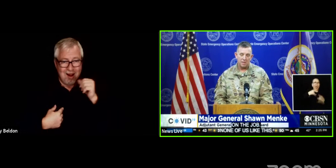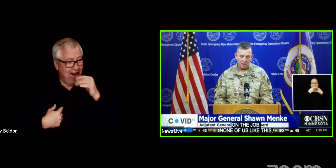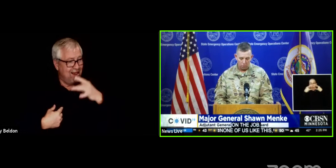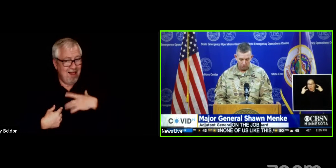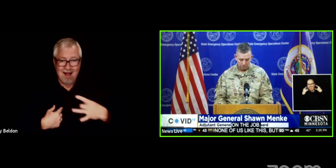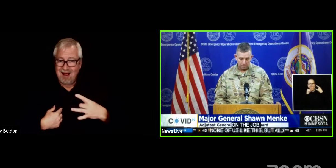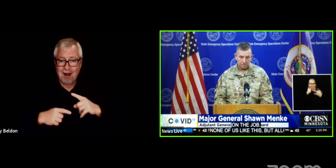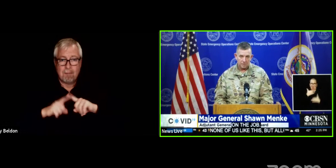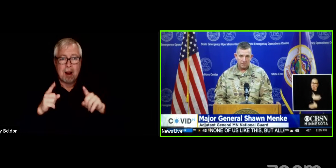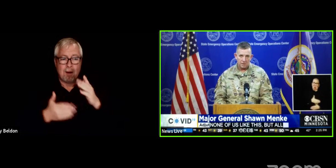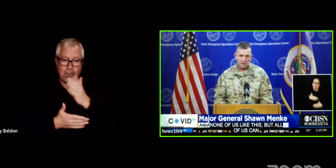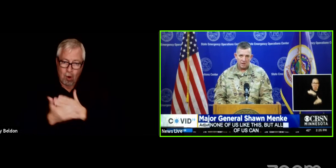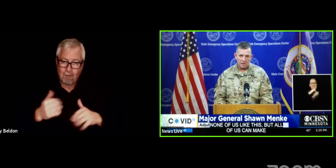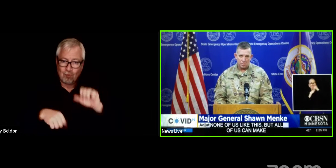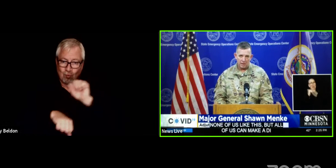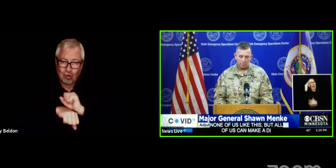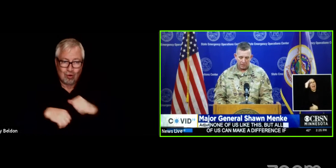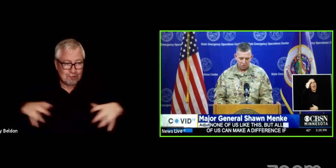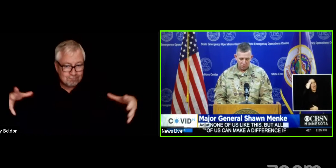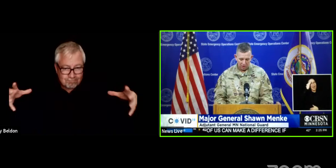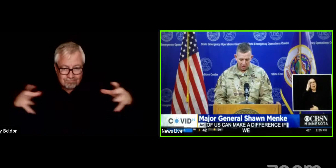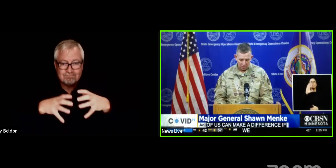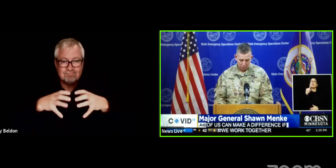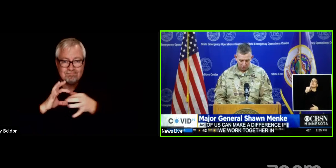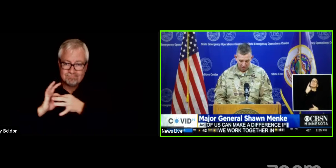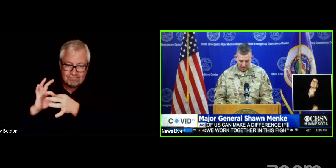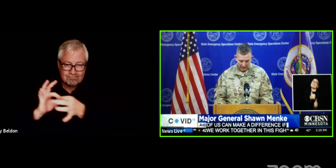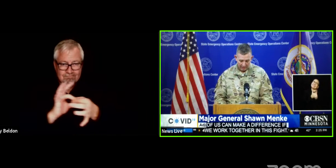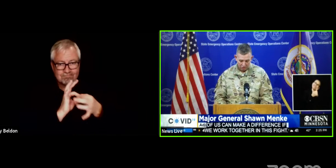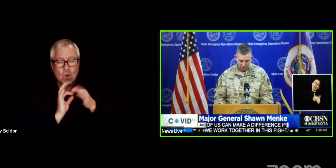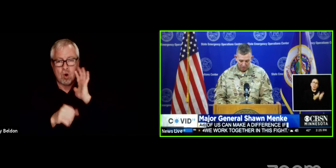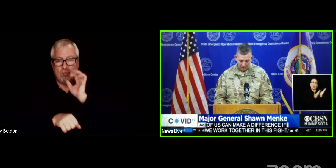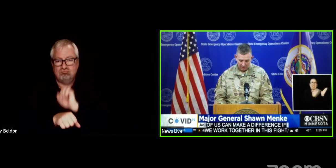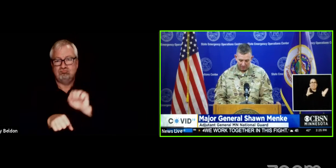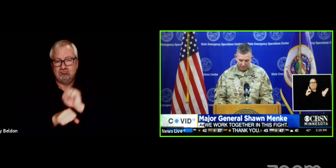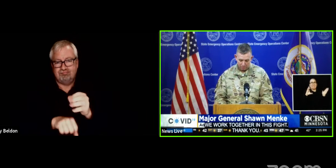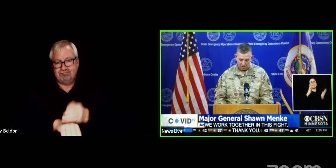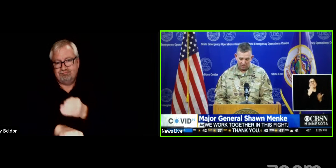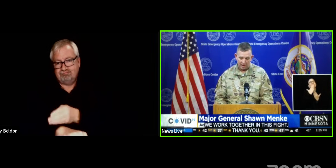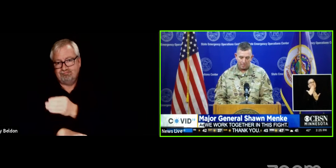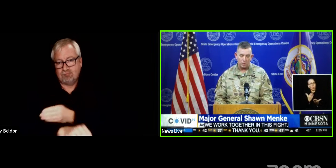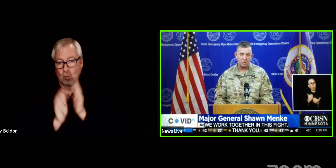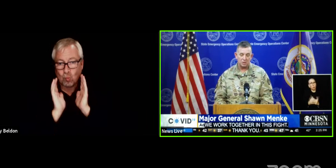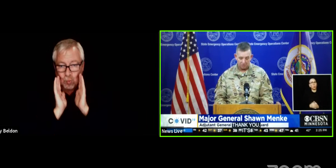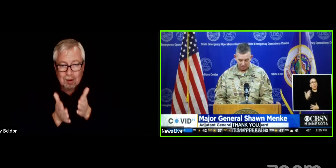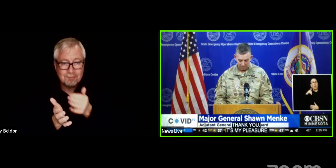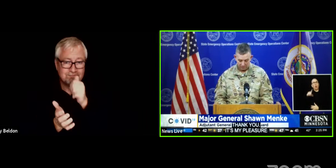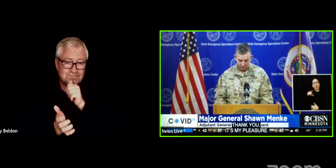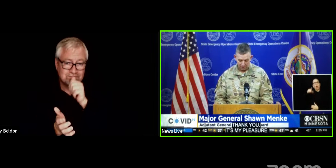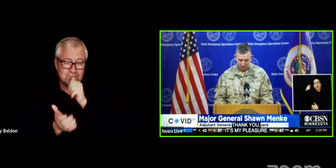THANK YOU. IT'S MY PLEASURE TO INTRODUCE NATE SHEEMA, THE VICE PRESIDENTS OF OPERATIONS FOR THE GOOD